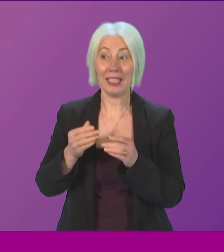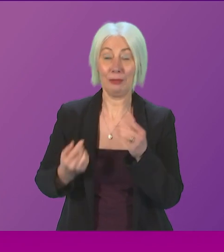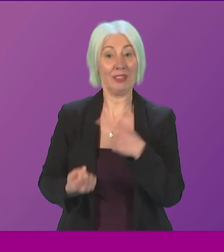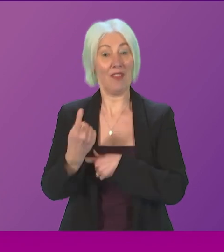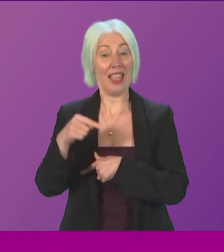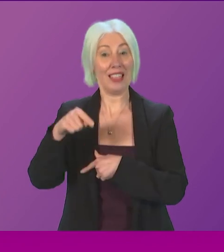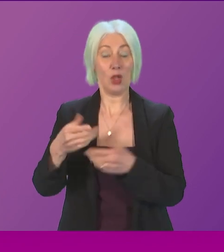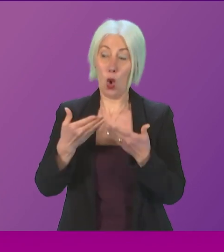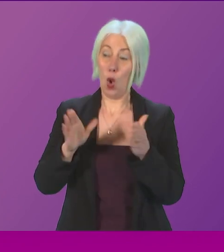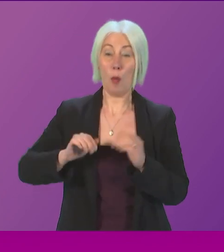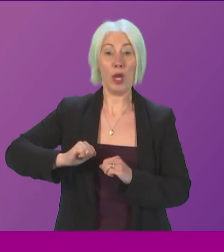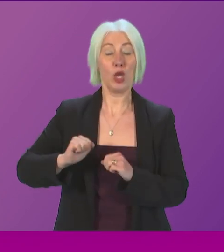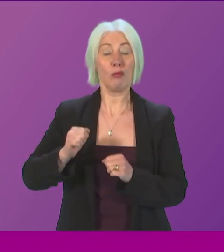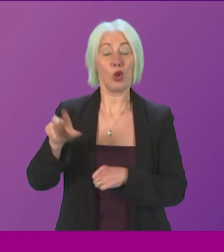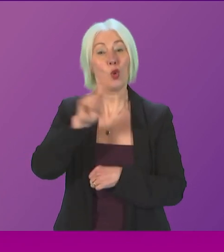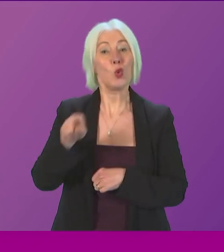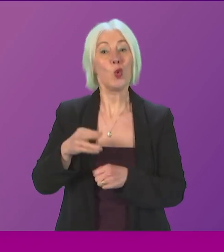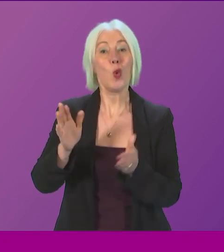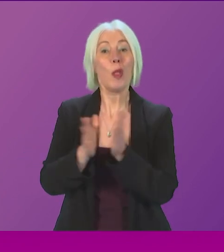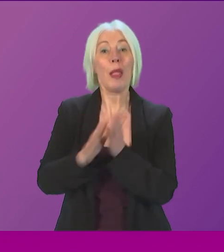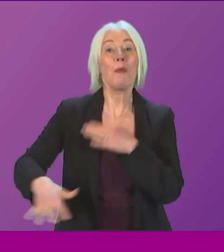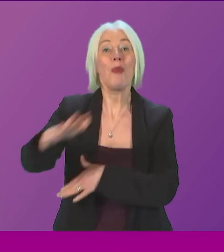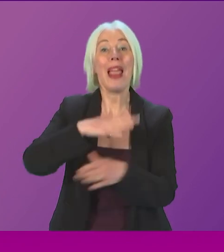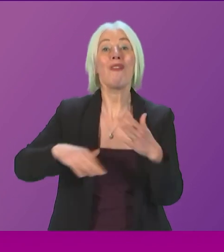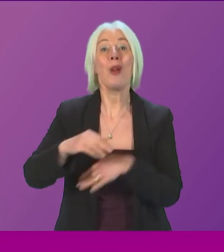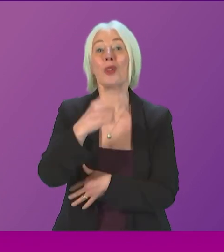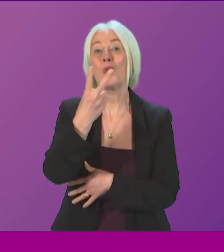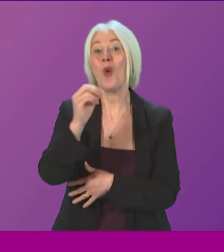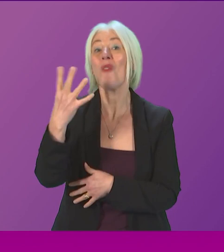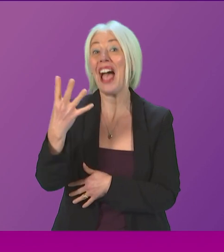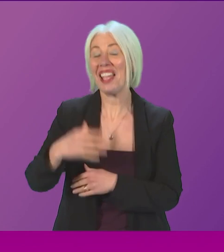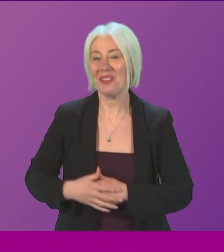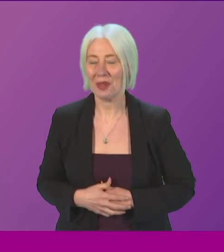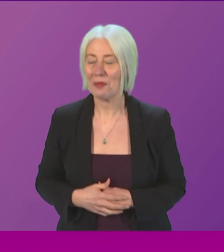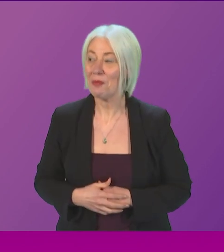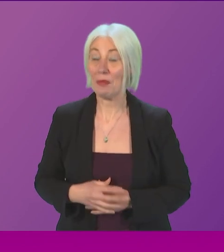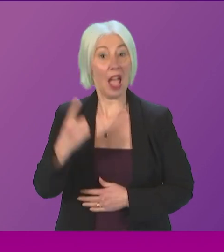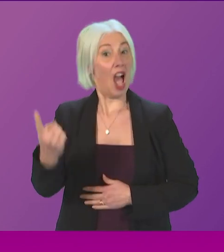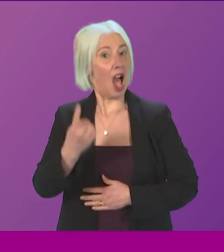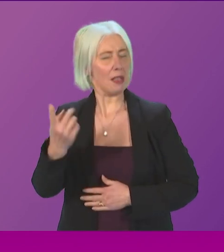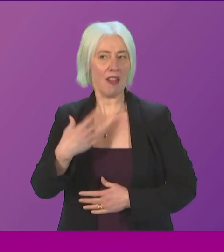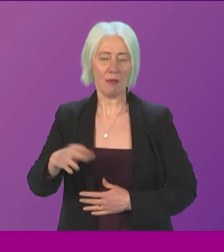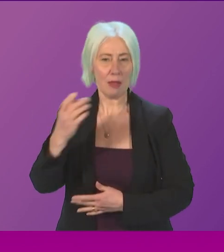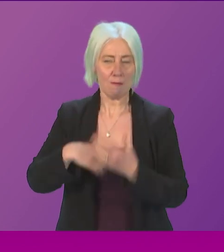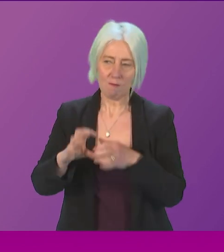Ballater back in 2005, and since then she has forged strong ties with communities across